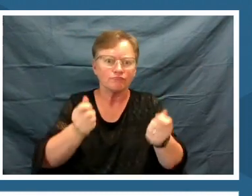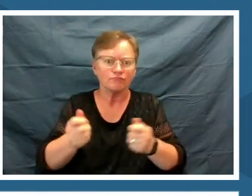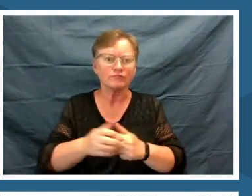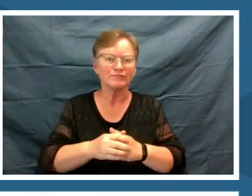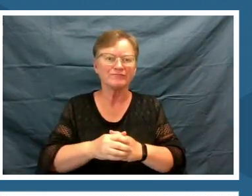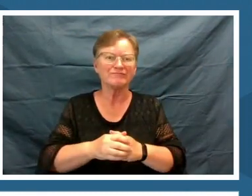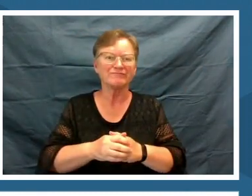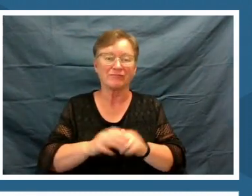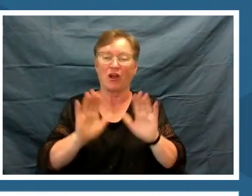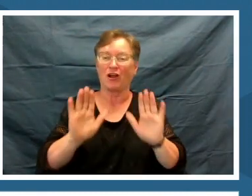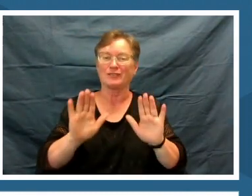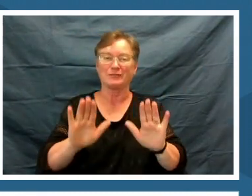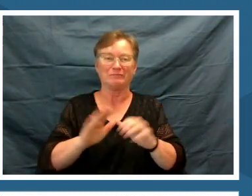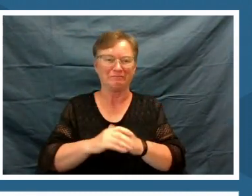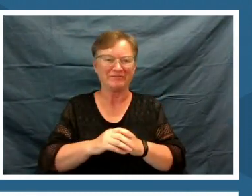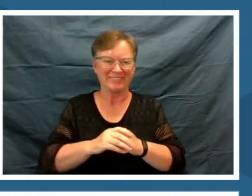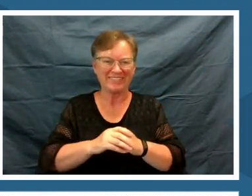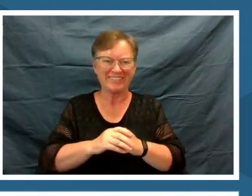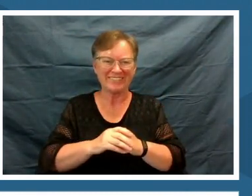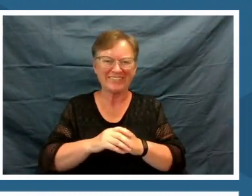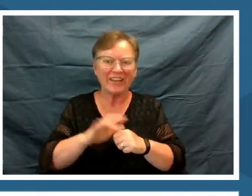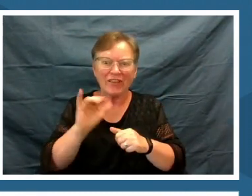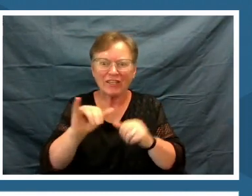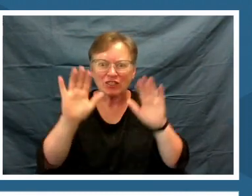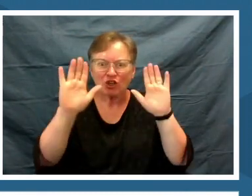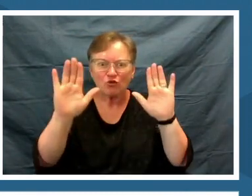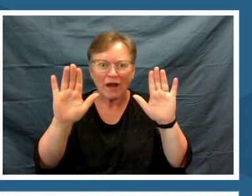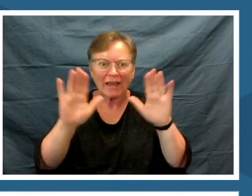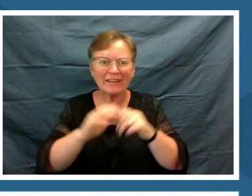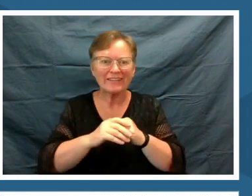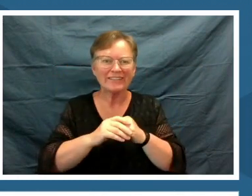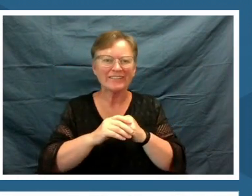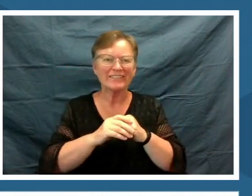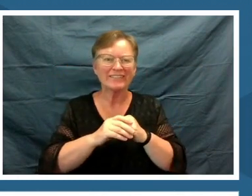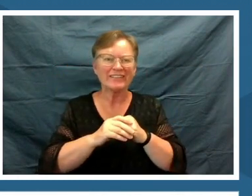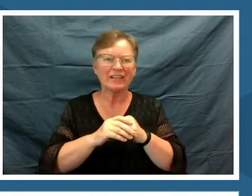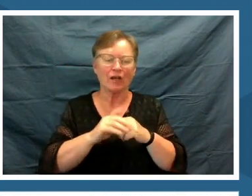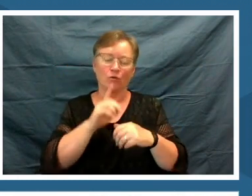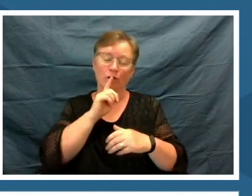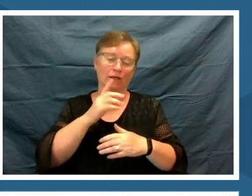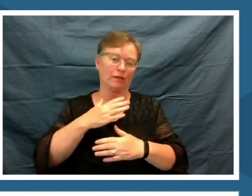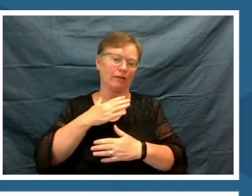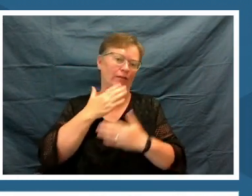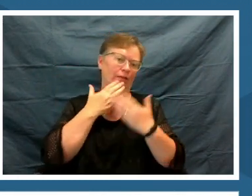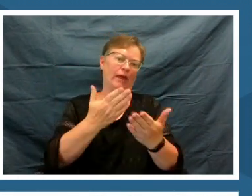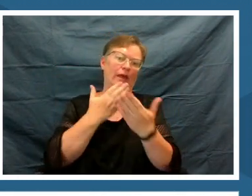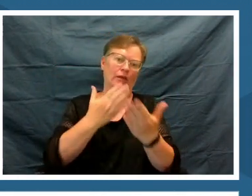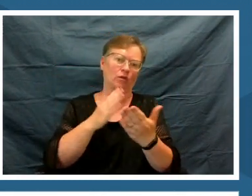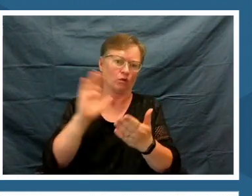yeah these are great really really appreciate your input it's going to help